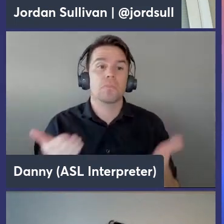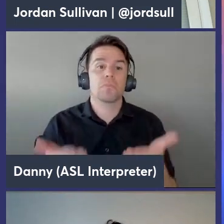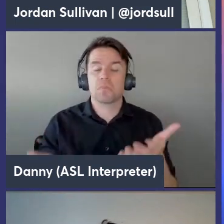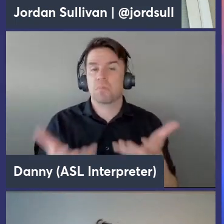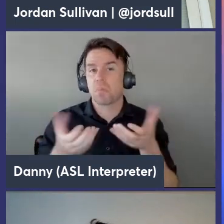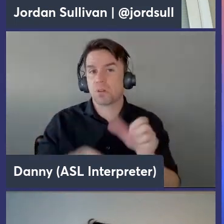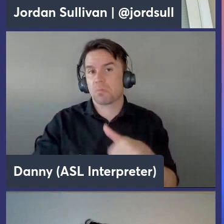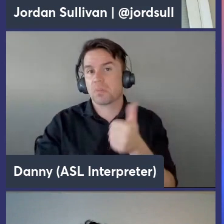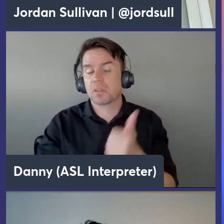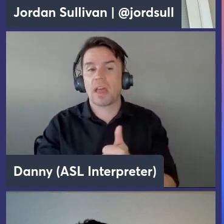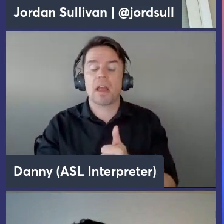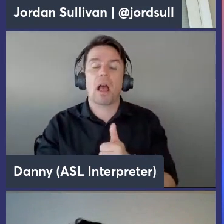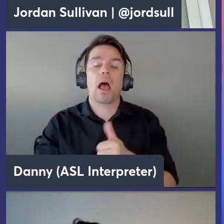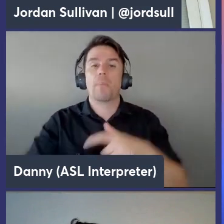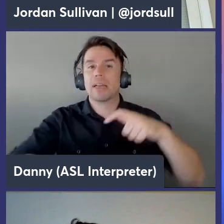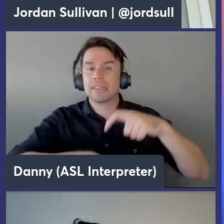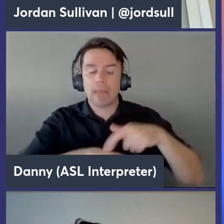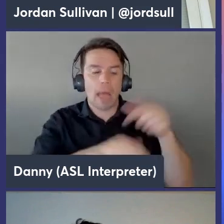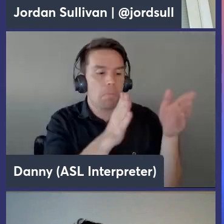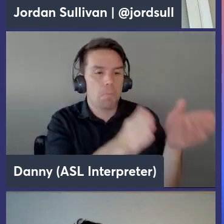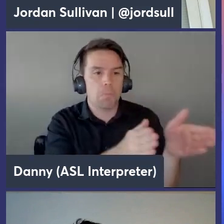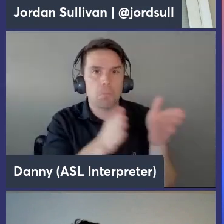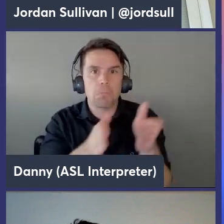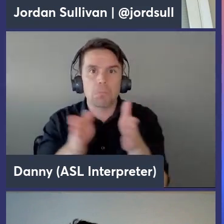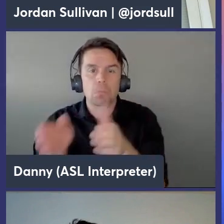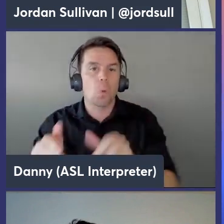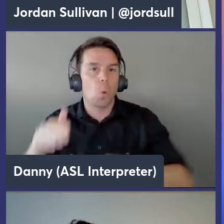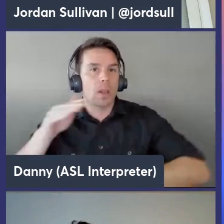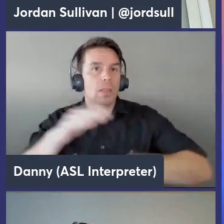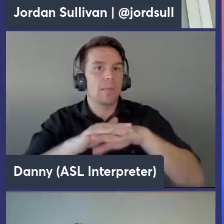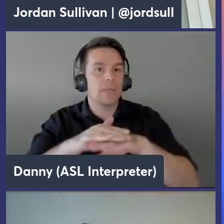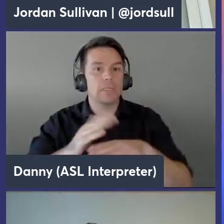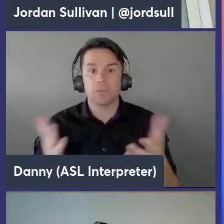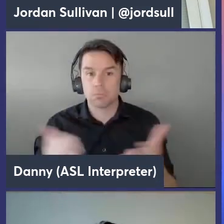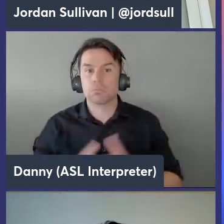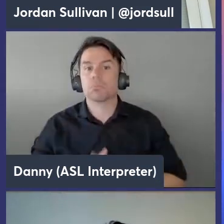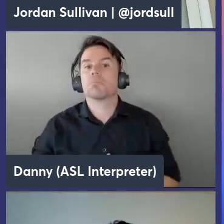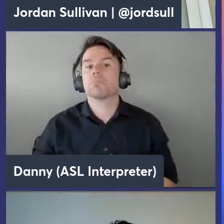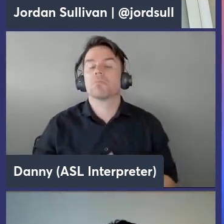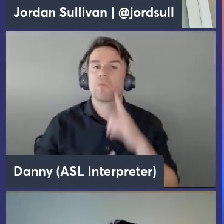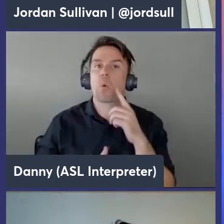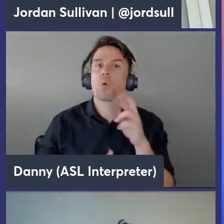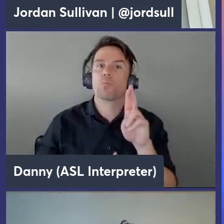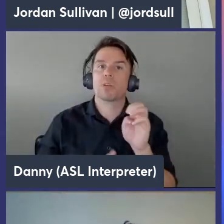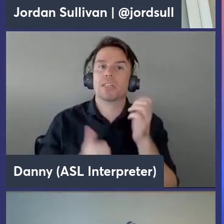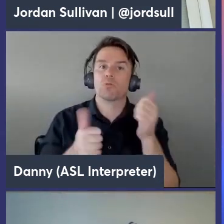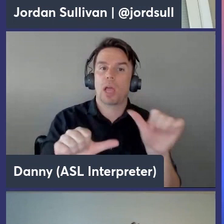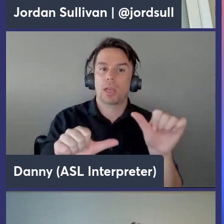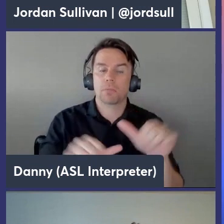maximum attempts, back off rates. You might wanna run tasks in parallel.